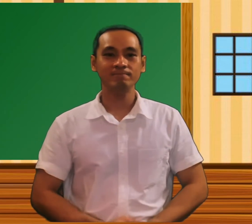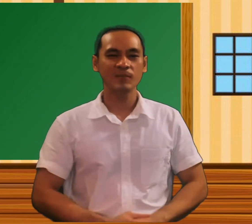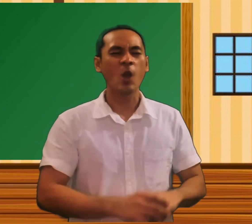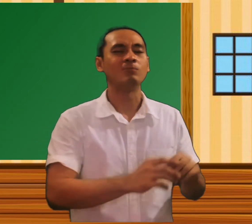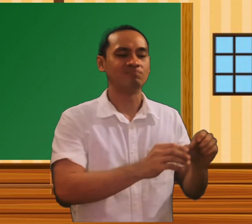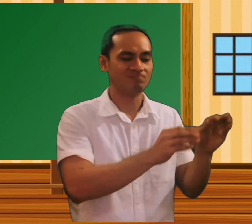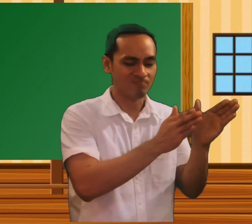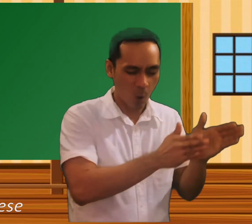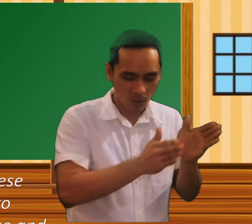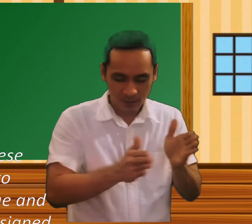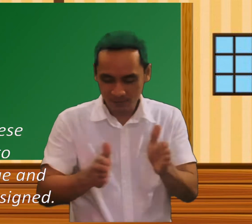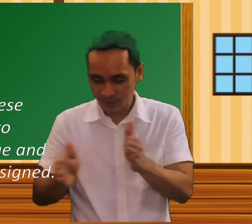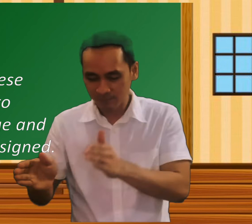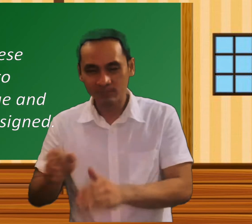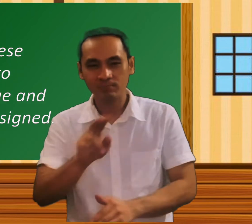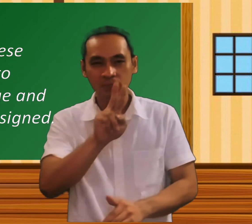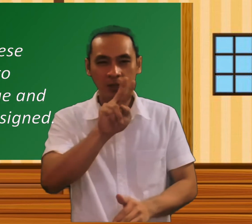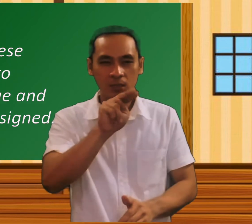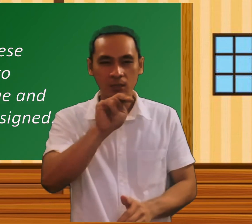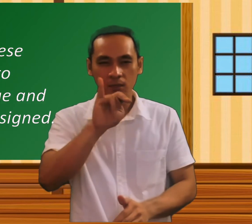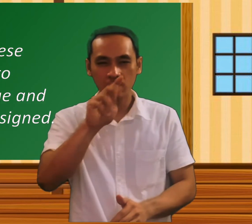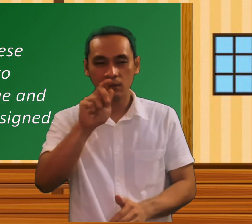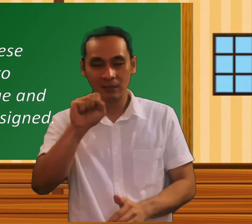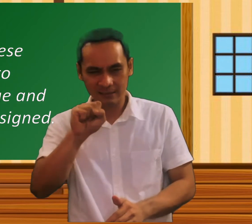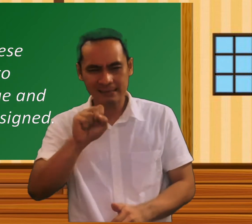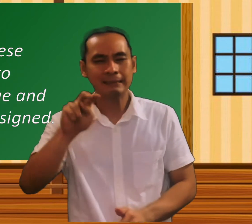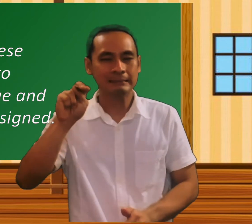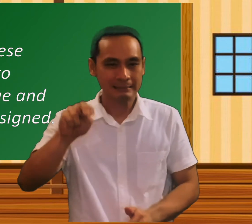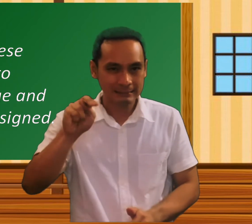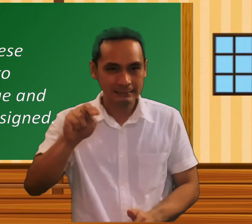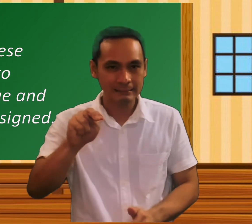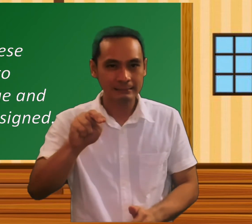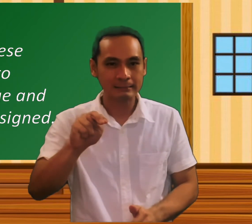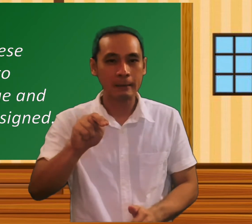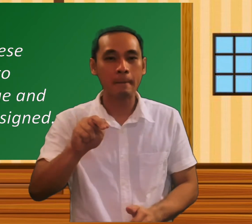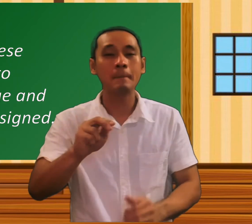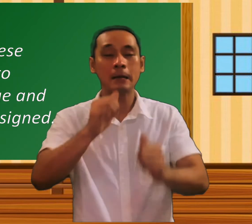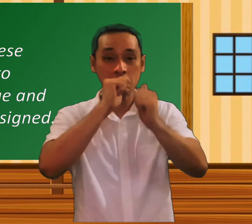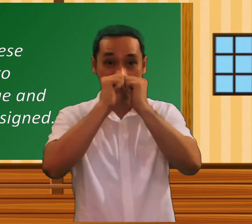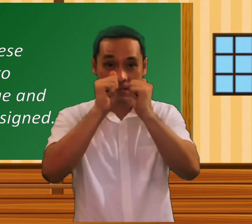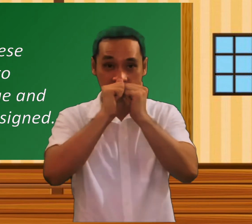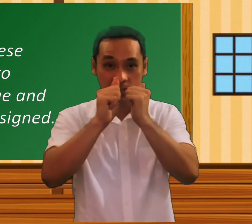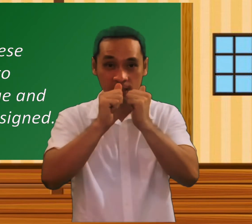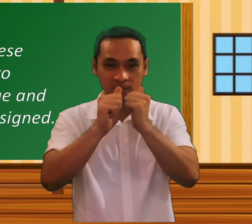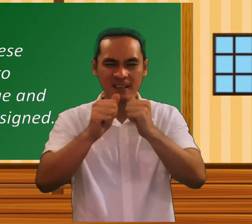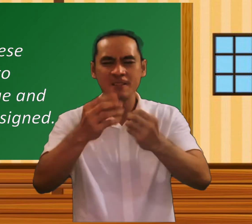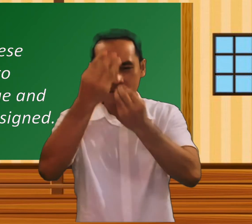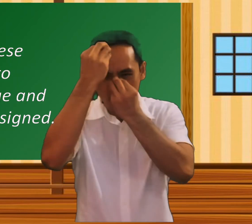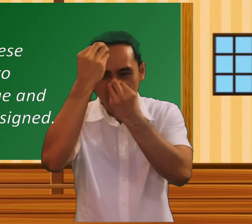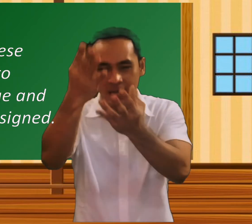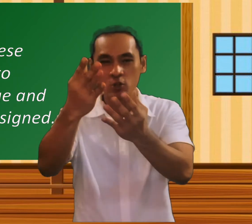organization of these units is necessary to convey the message and information being signed